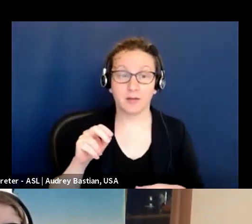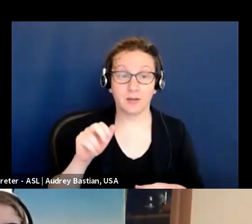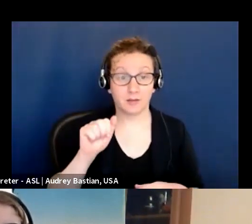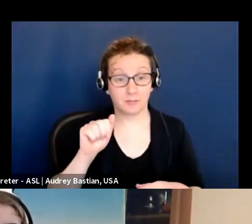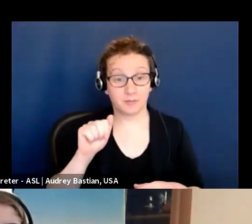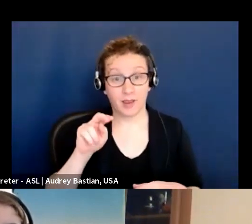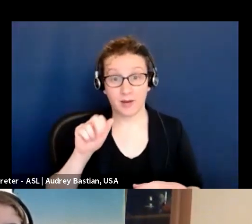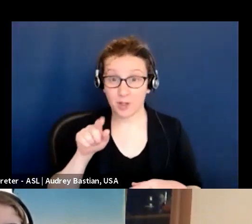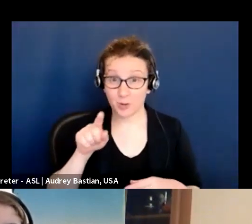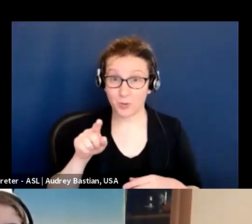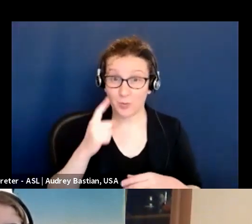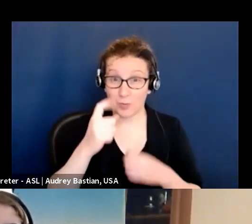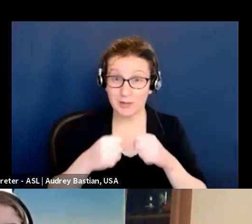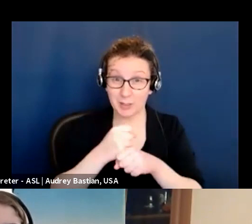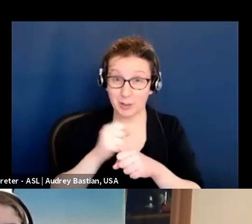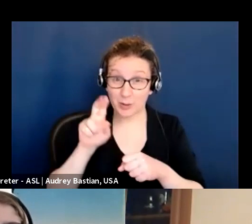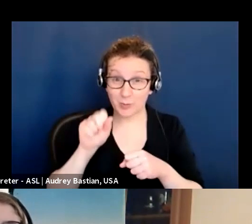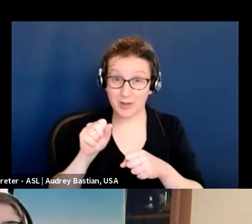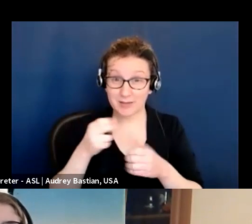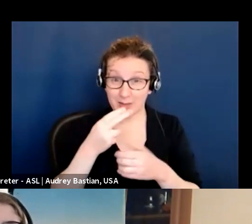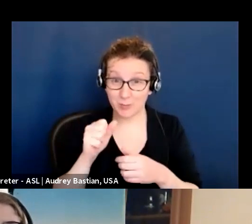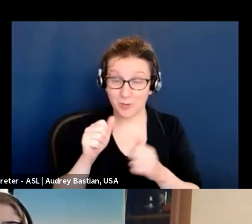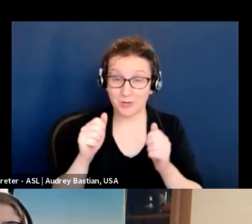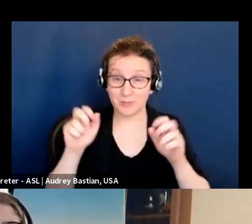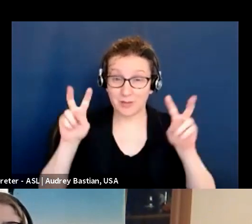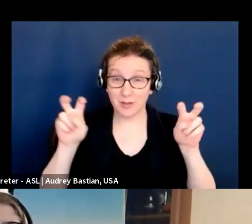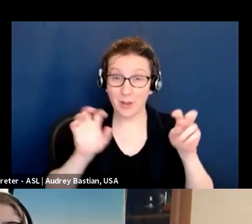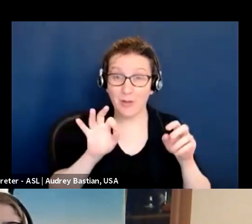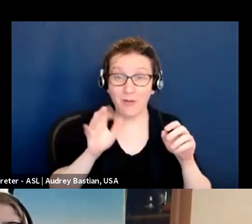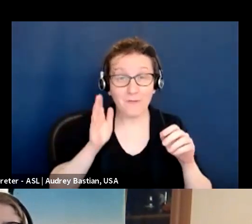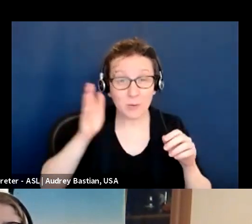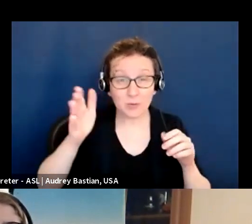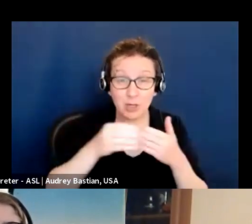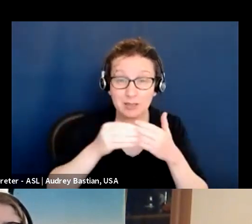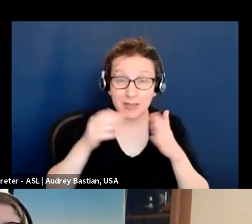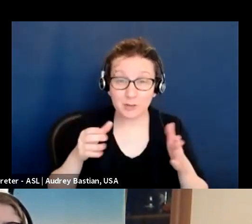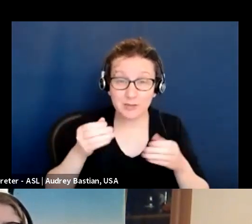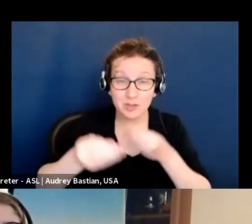year at a U.S. high school with the future leaders exchange program from the bureau of education and